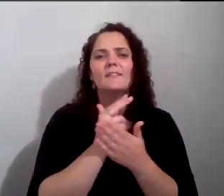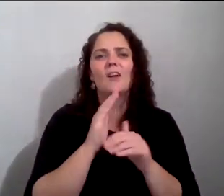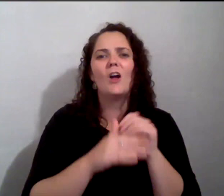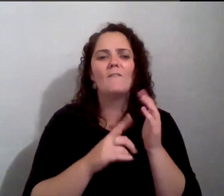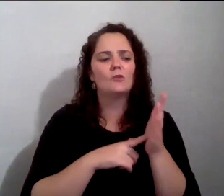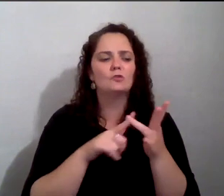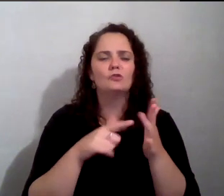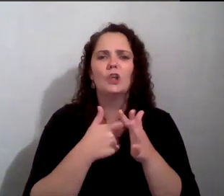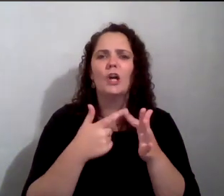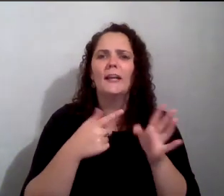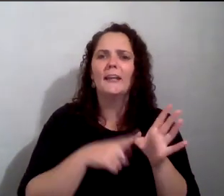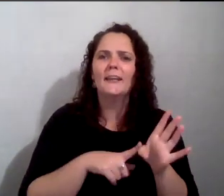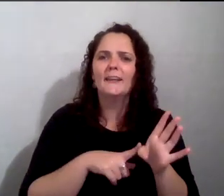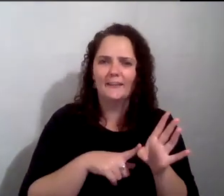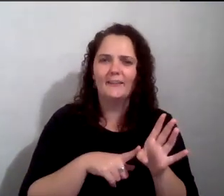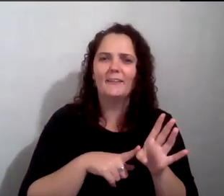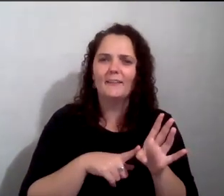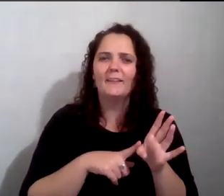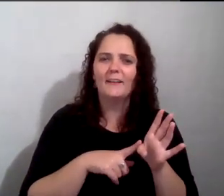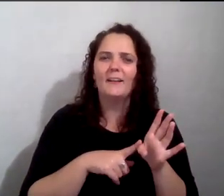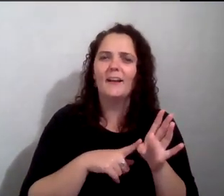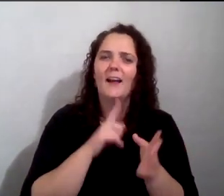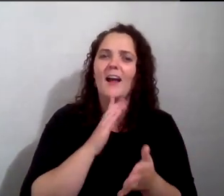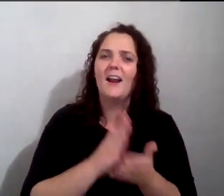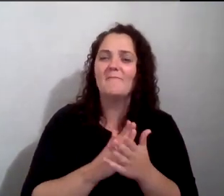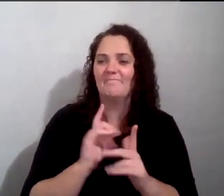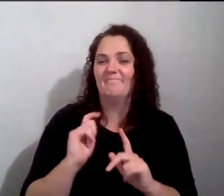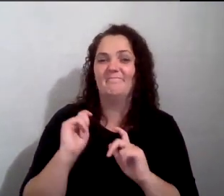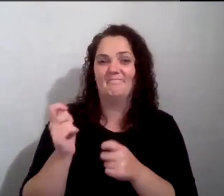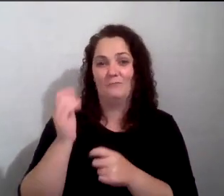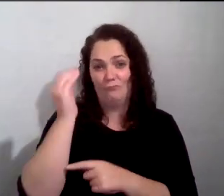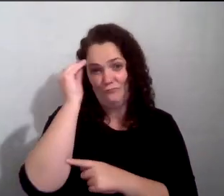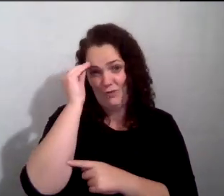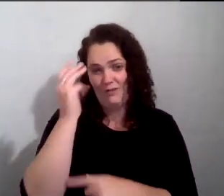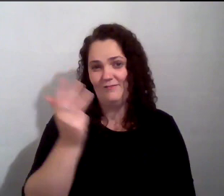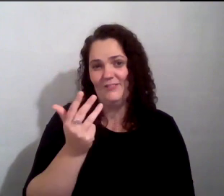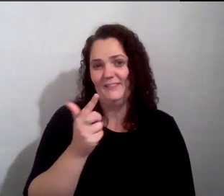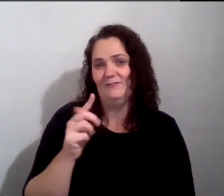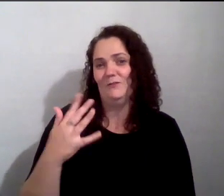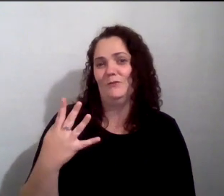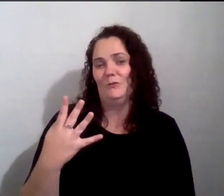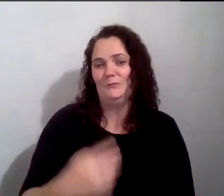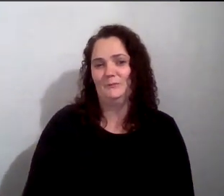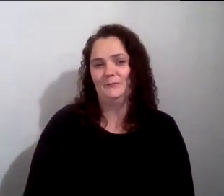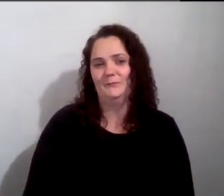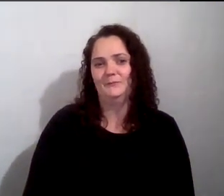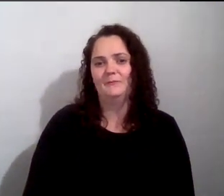Stevens was awarded the prize in 1974. But this this is a wondrous